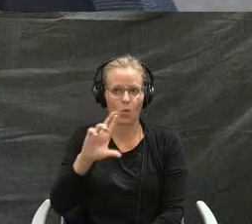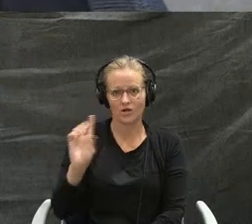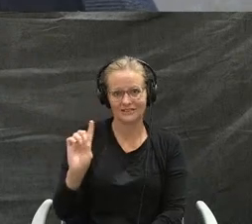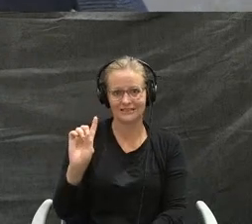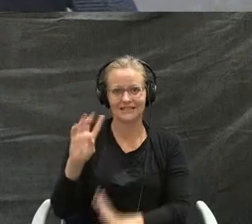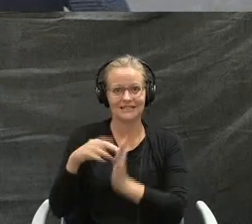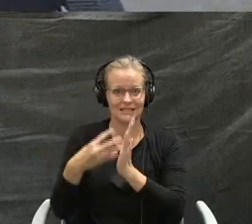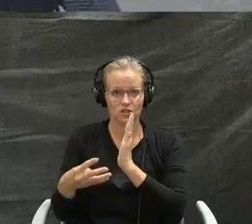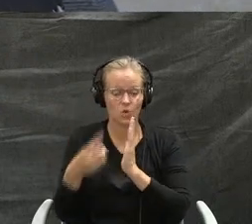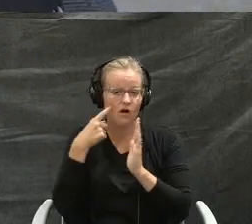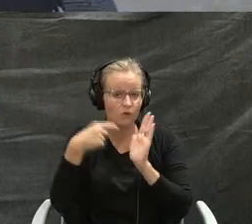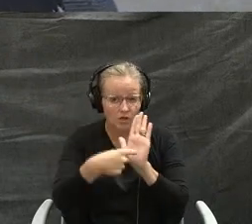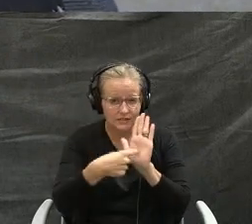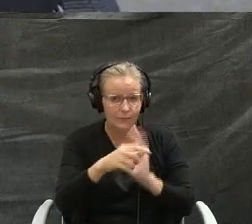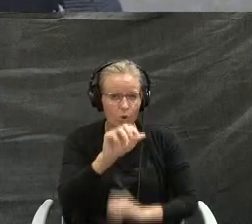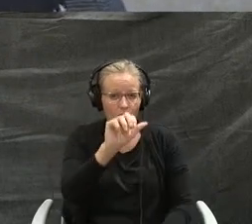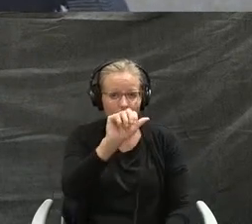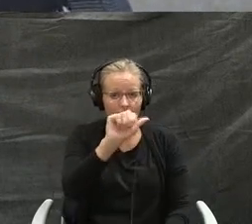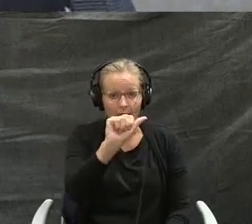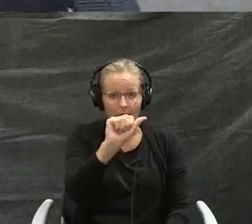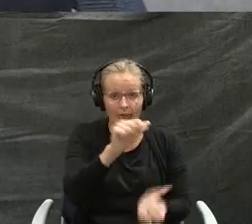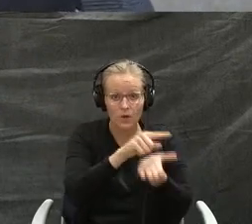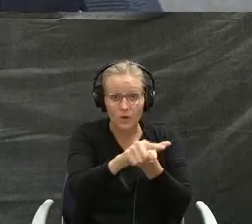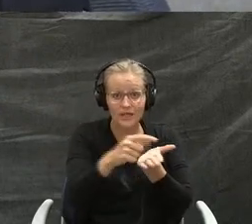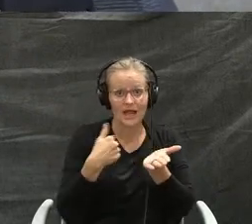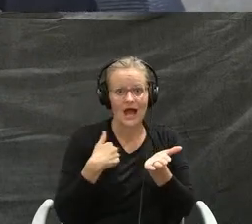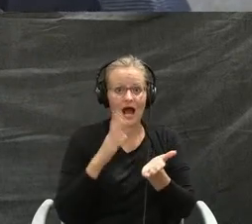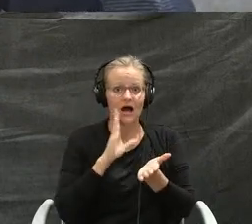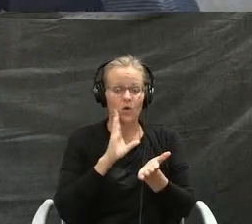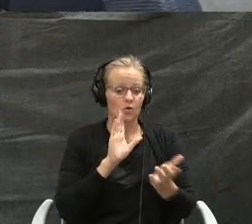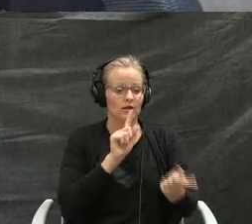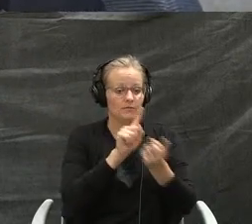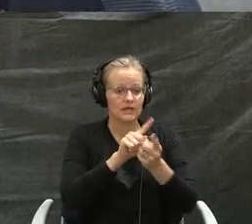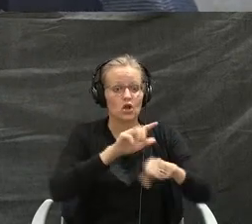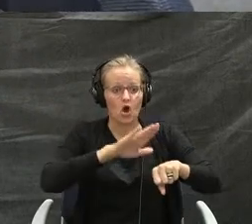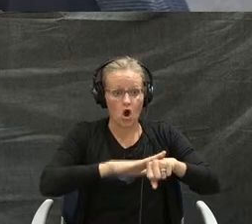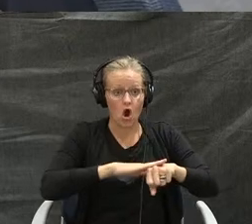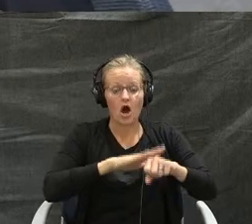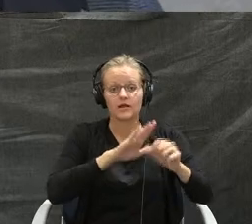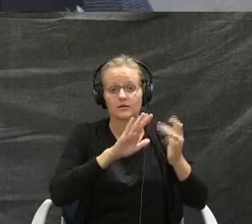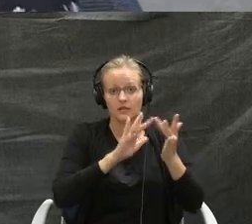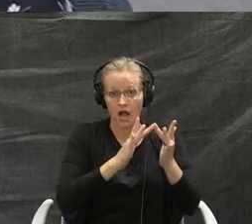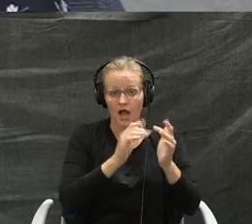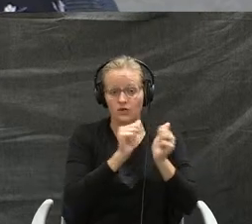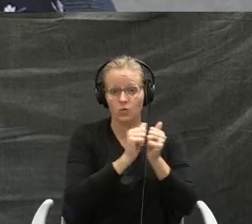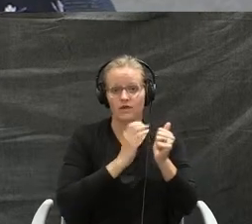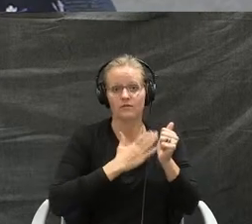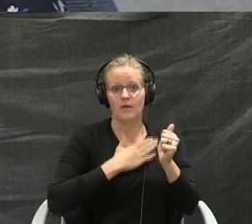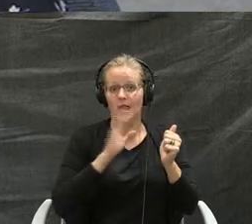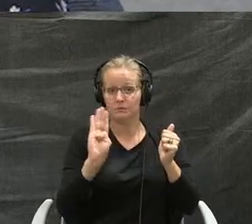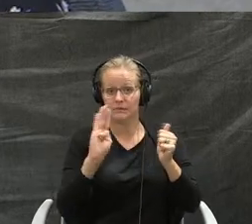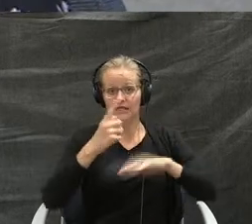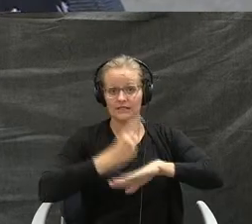example during the a day week I would be sure to meet online with my B day classes and vice versa. Another possibility